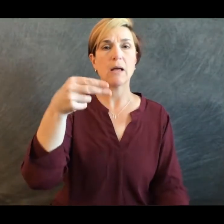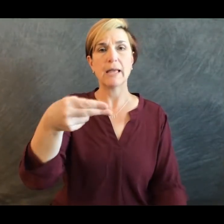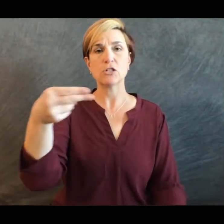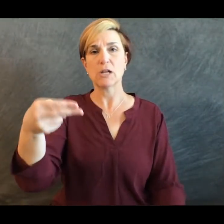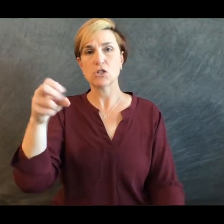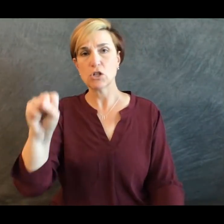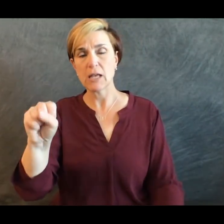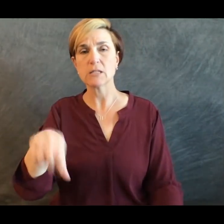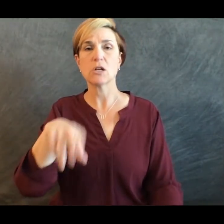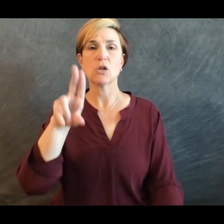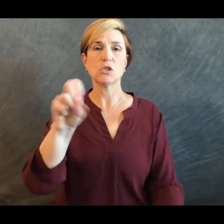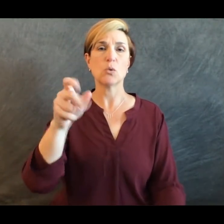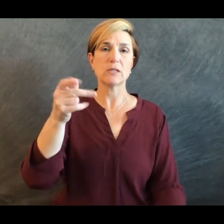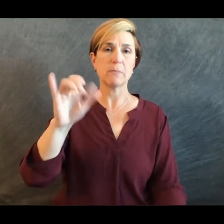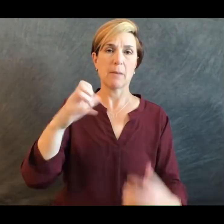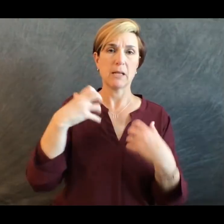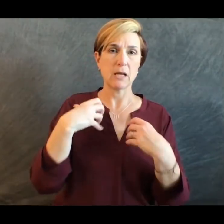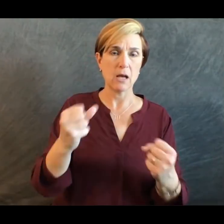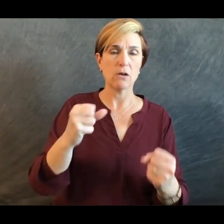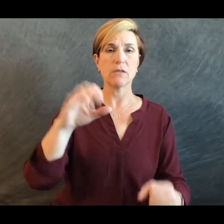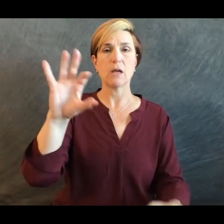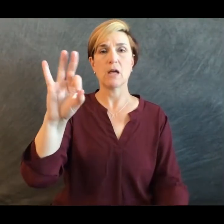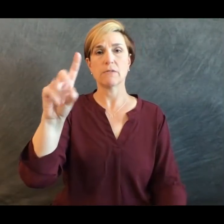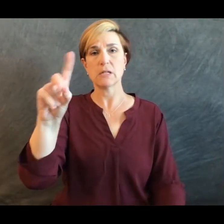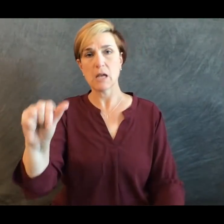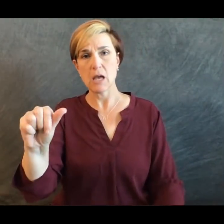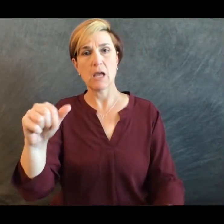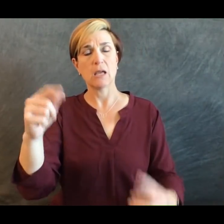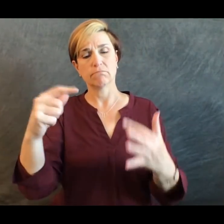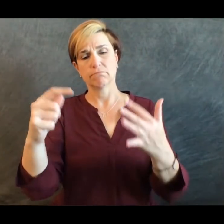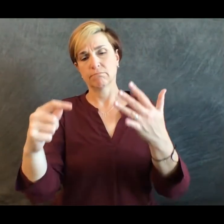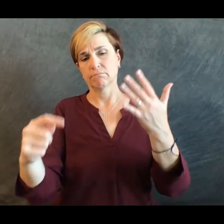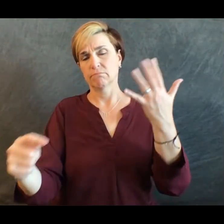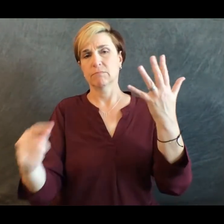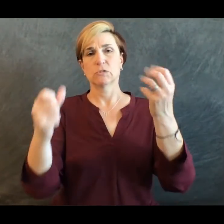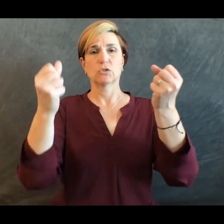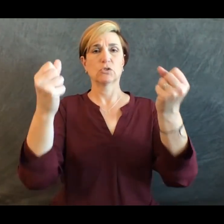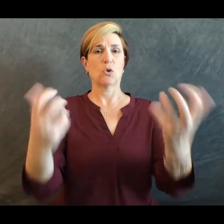Health Service FDA and all those that are literally working on your behalf